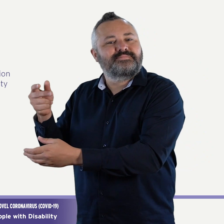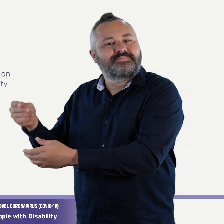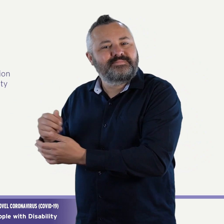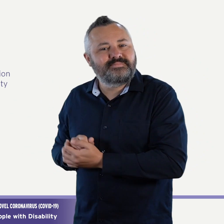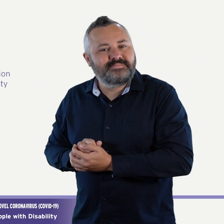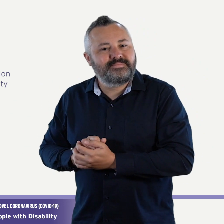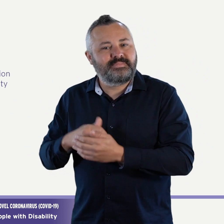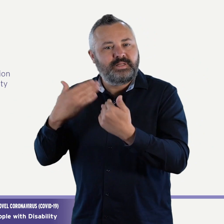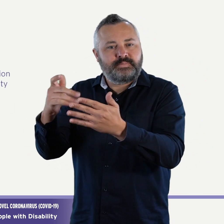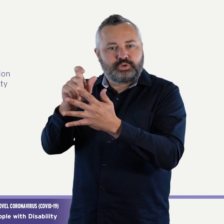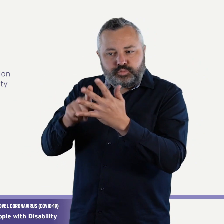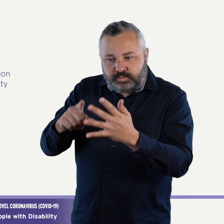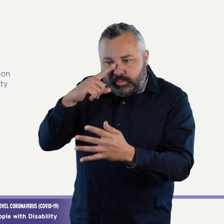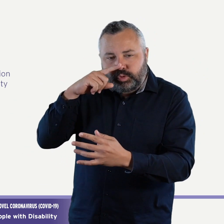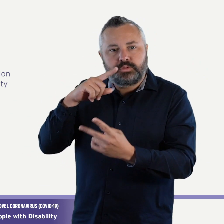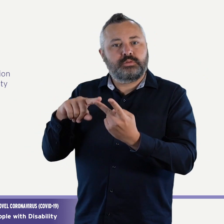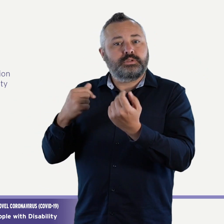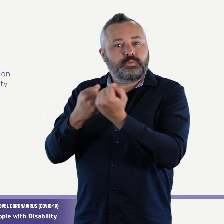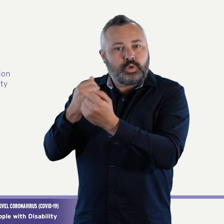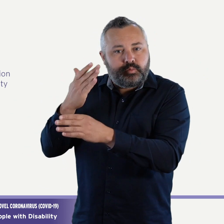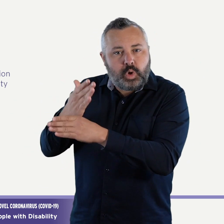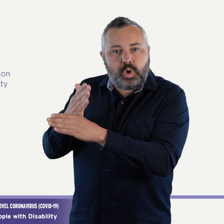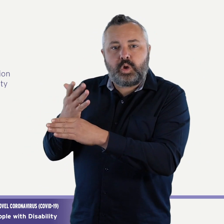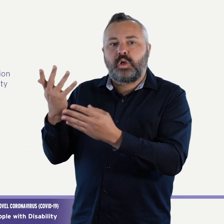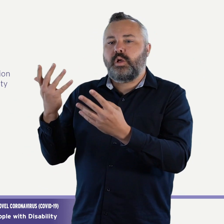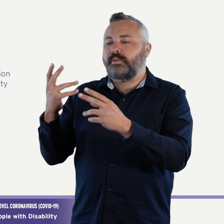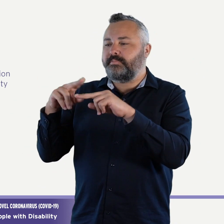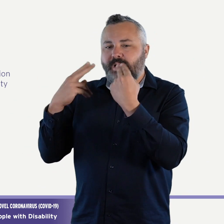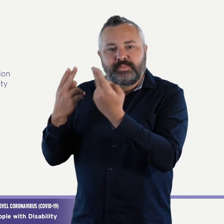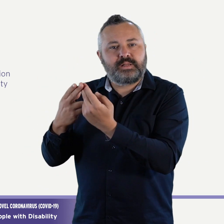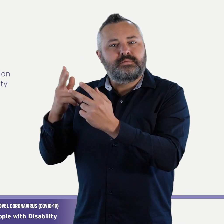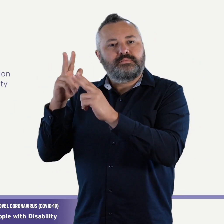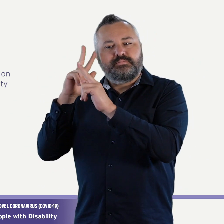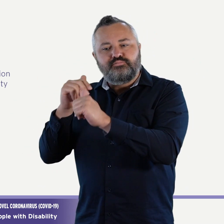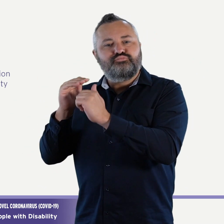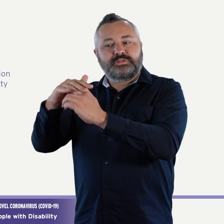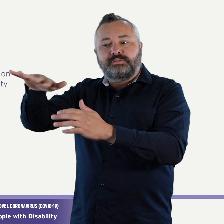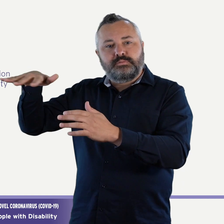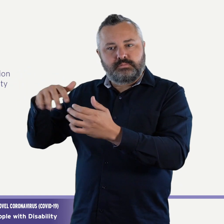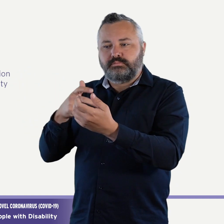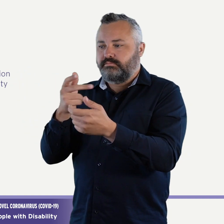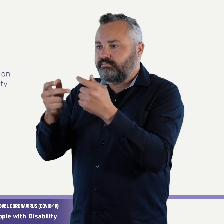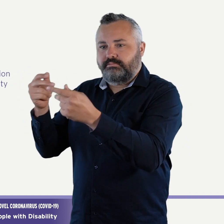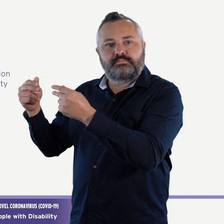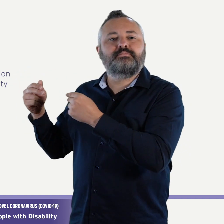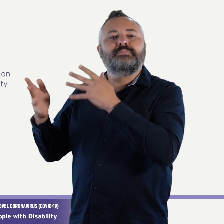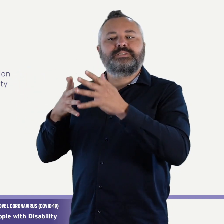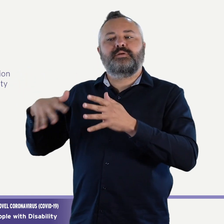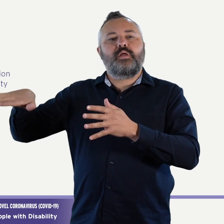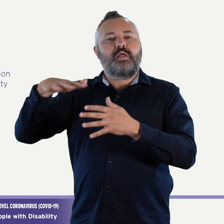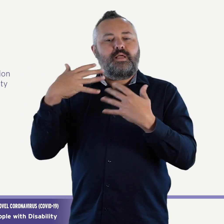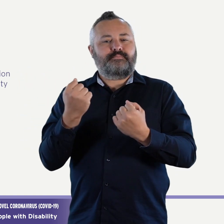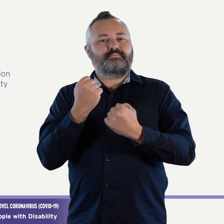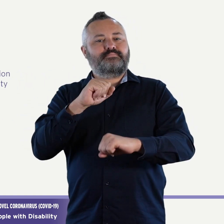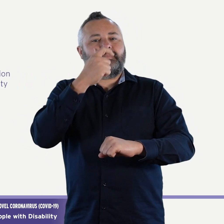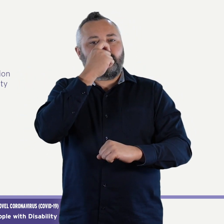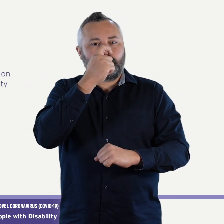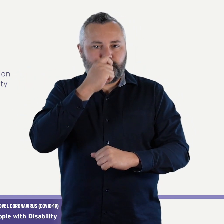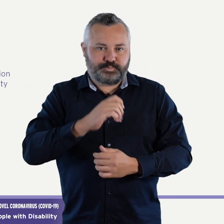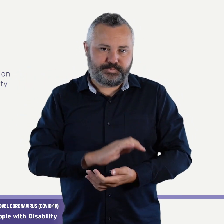to be given at home without requiring people to come into clinics or pharmacies; vaccination of all people providing informal and formal support to a person with disability.